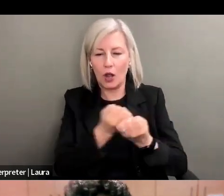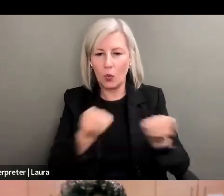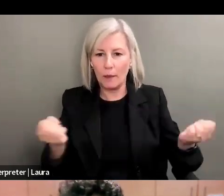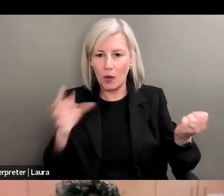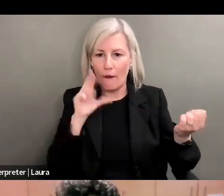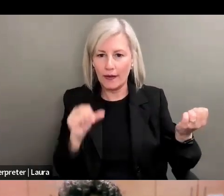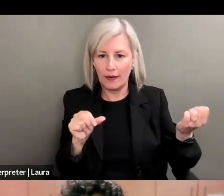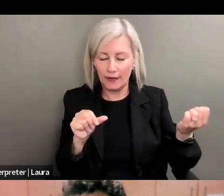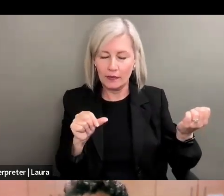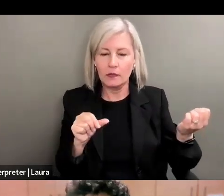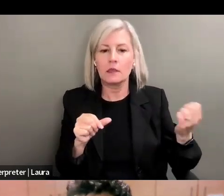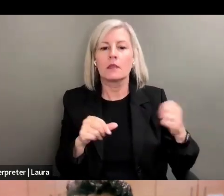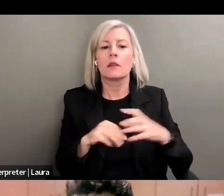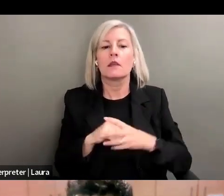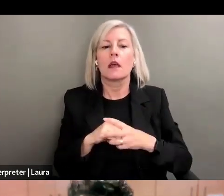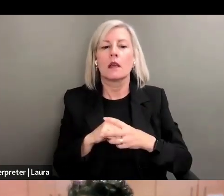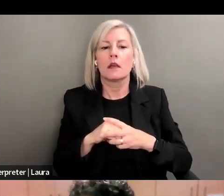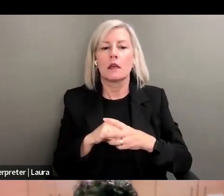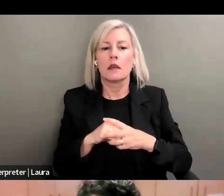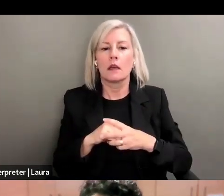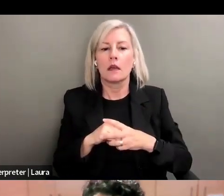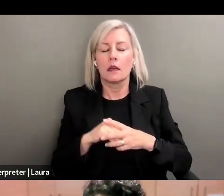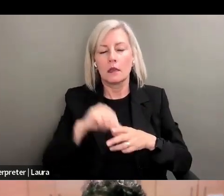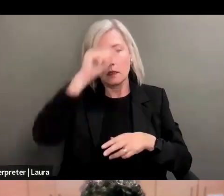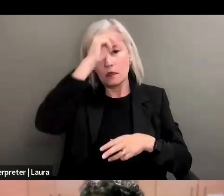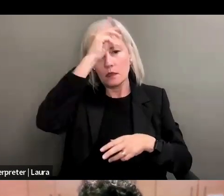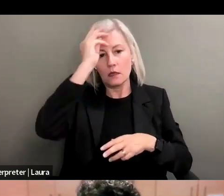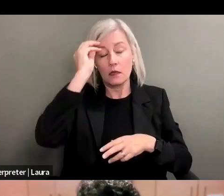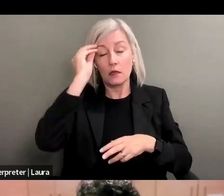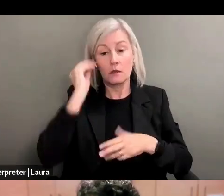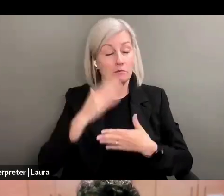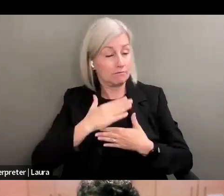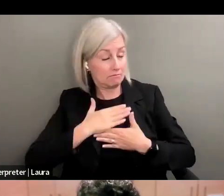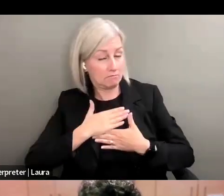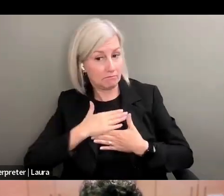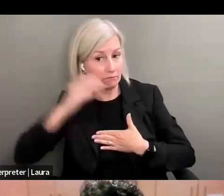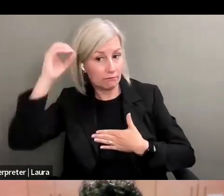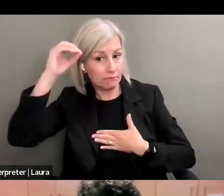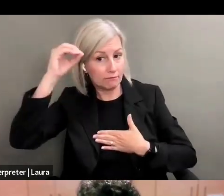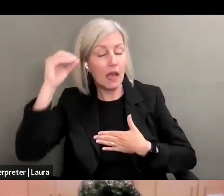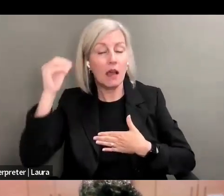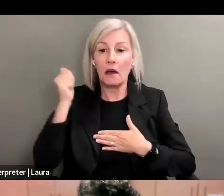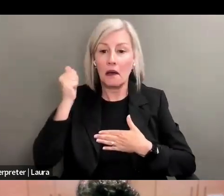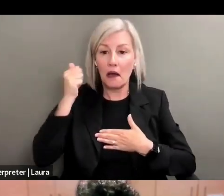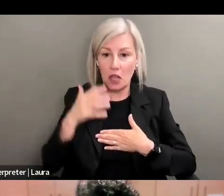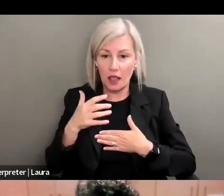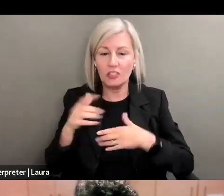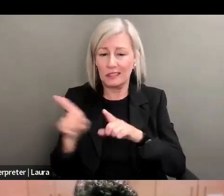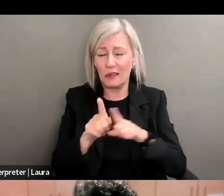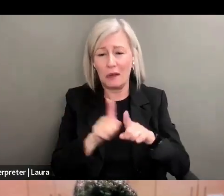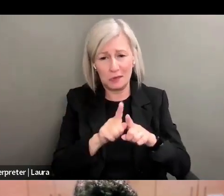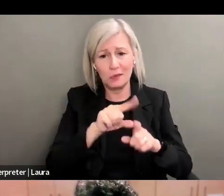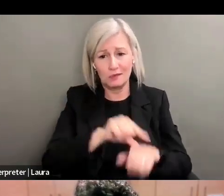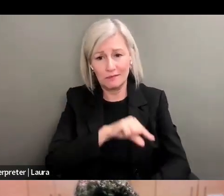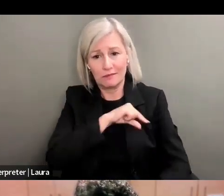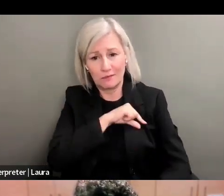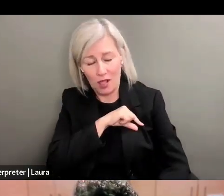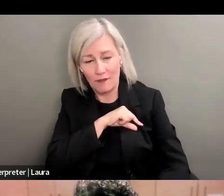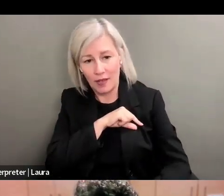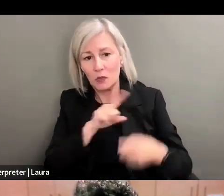So, I think in my opinion an audiologist is also qualified to complete these type of